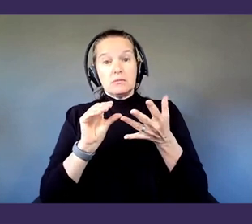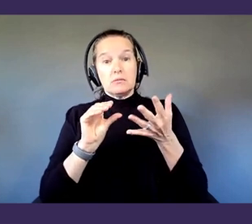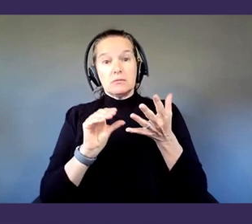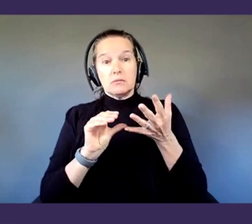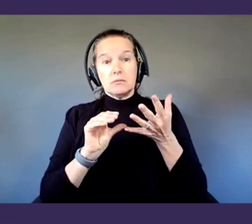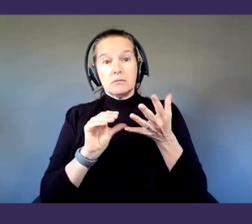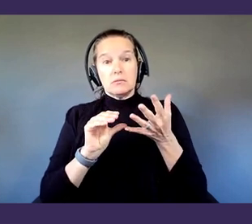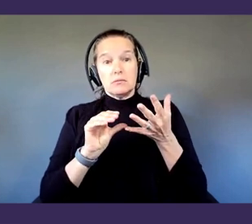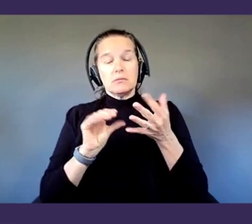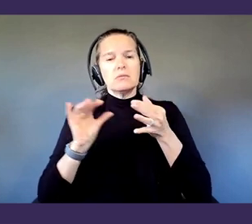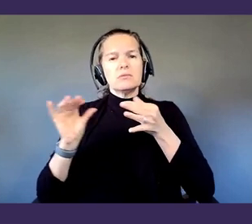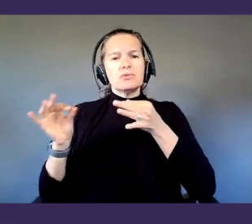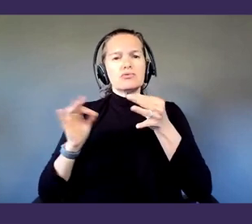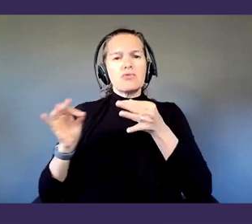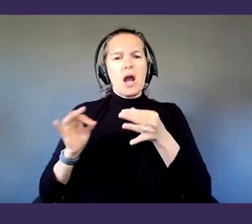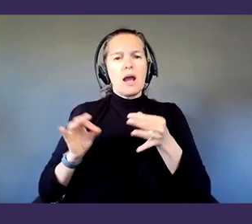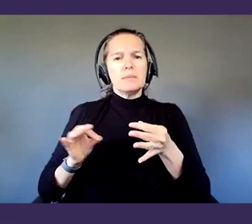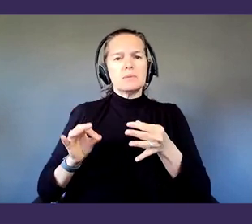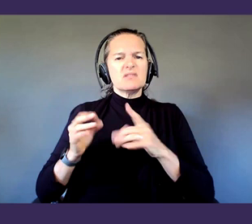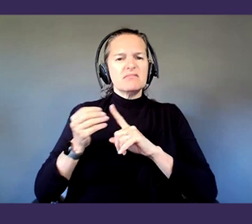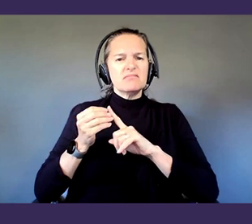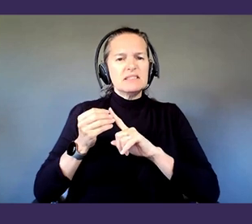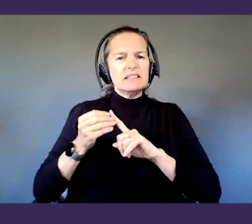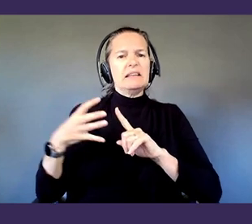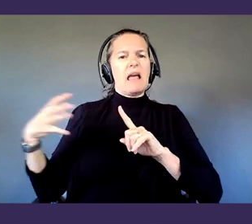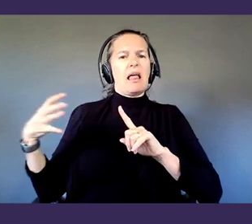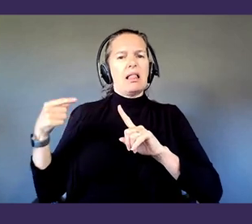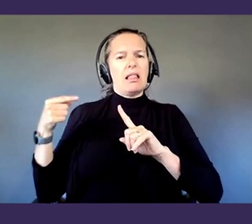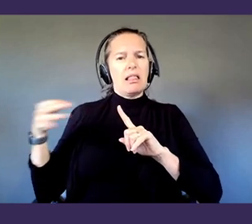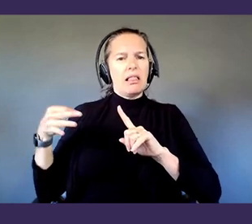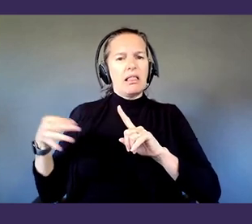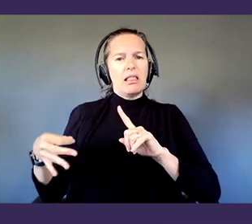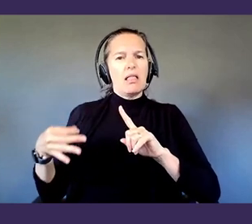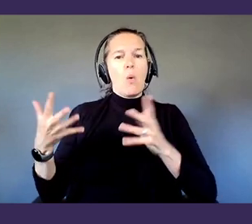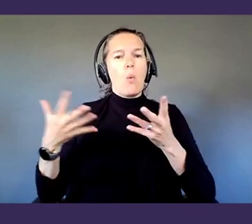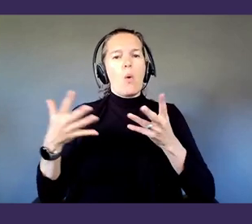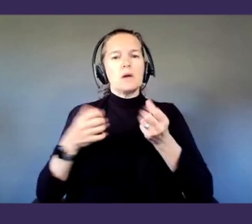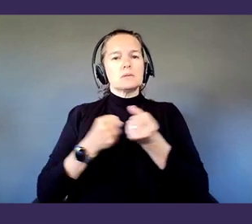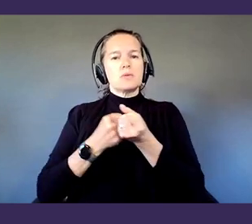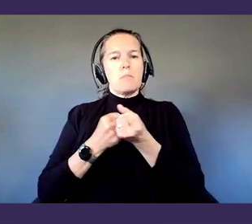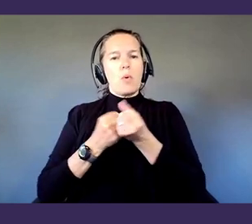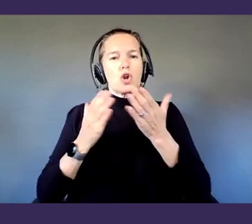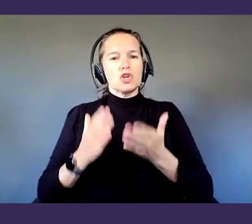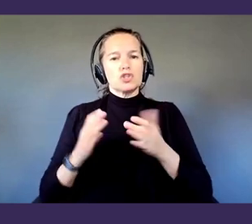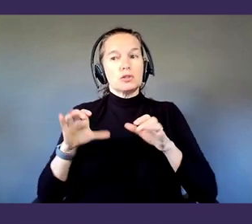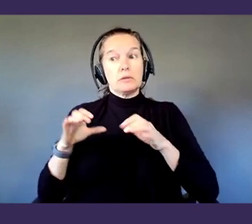describes in detail what the supporters are able to do for Karla,